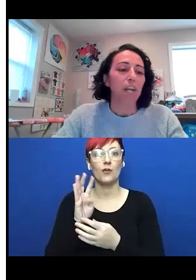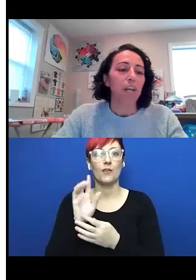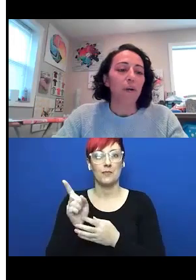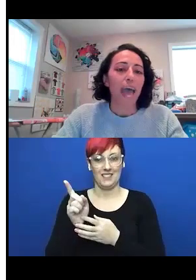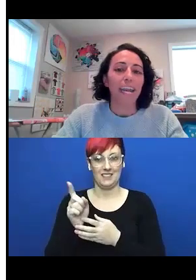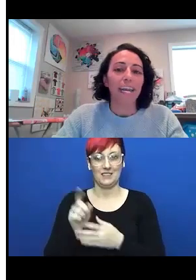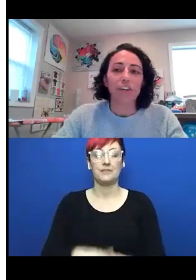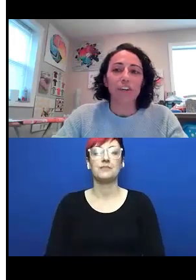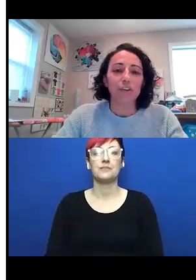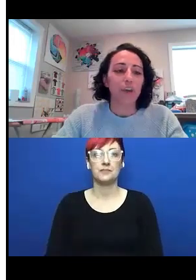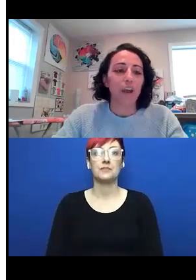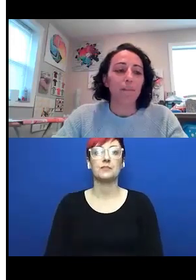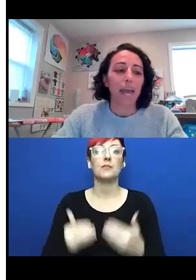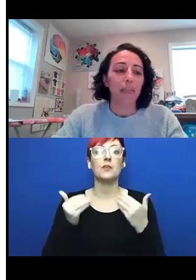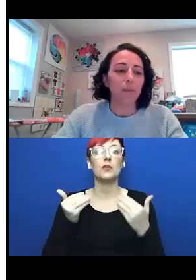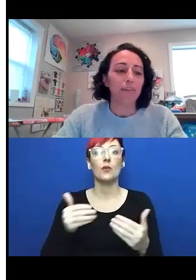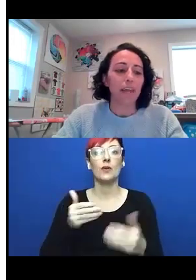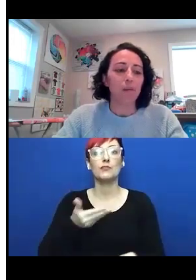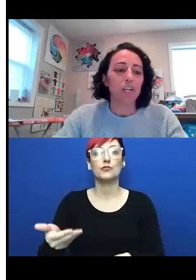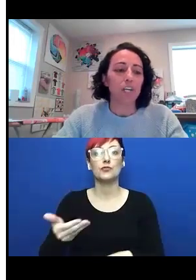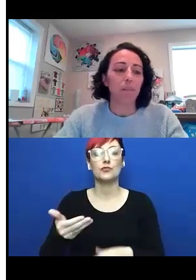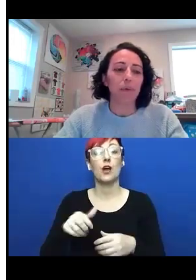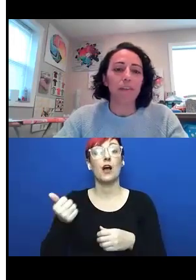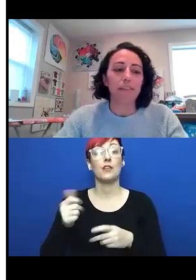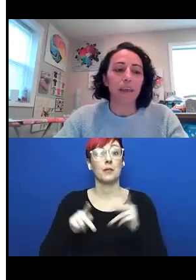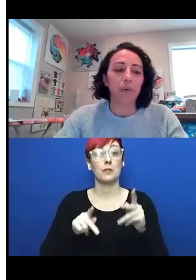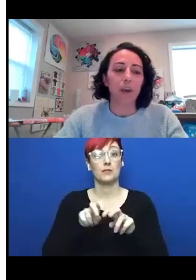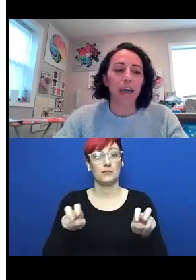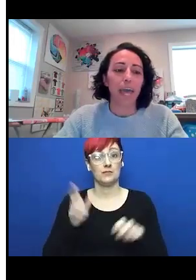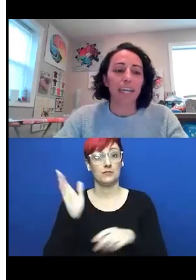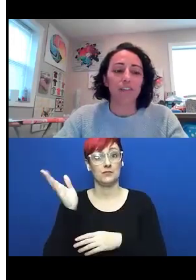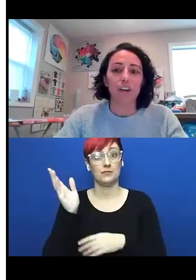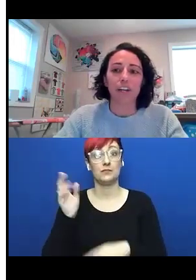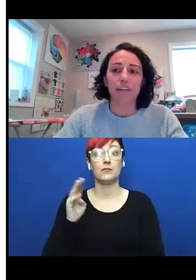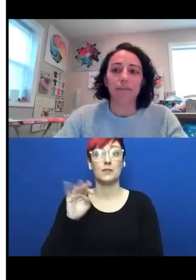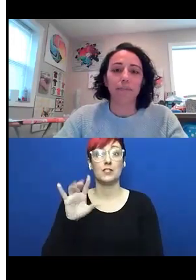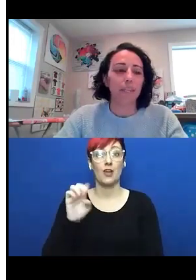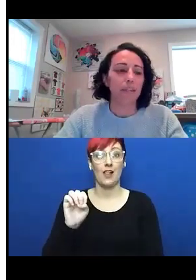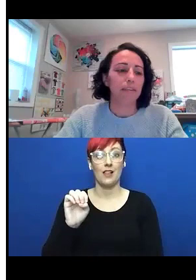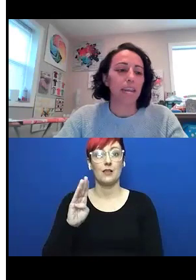I'm going to go ahead and introduce my other presenter, Michelle Bulls, and we'll go ahead and get started.